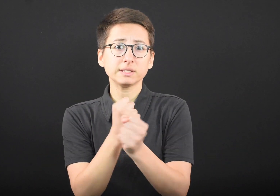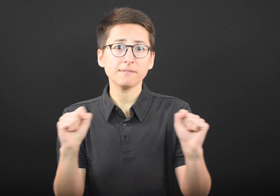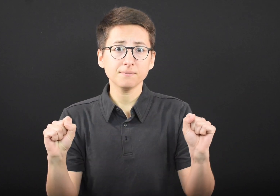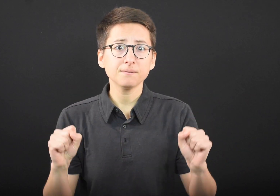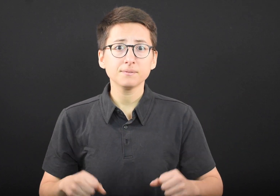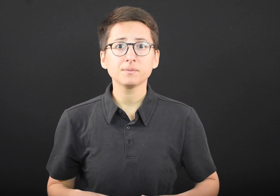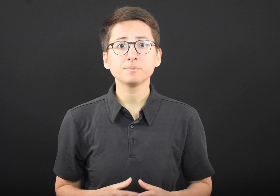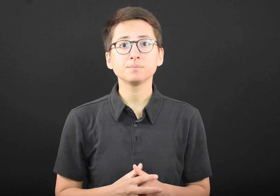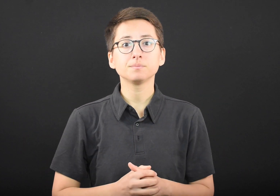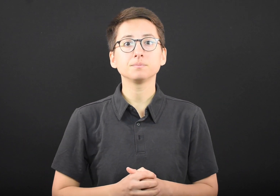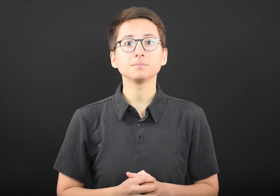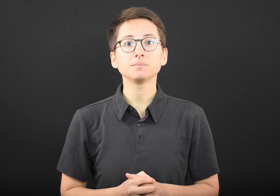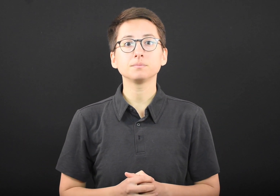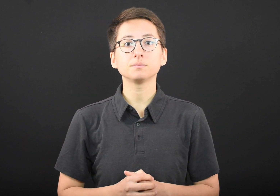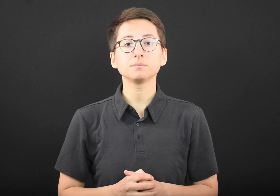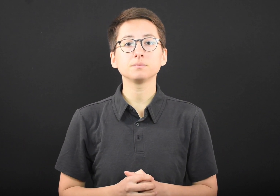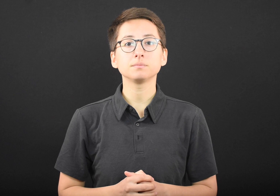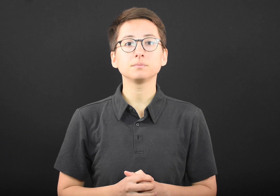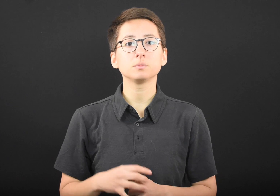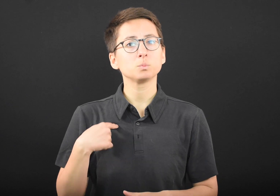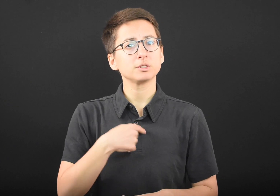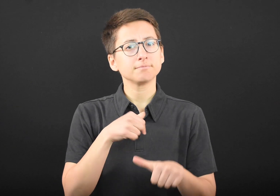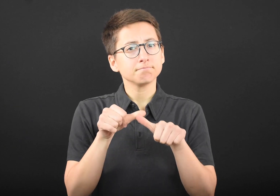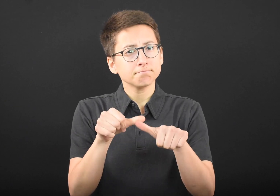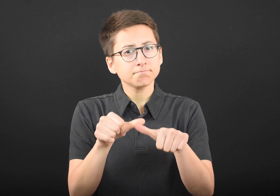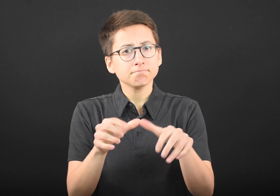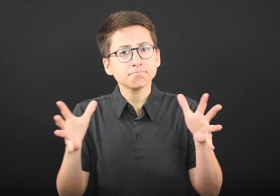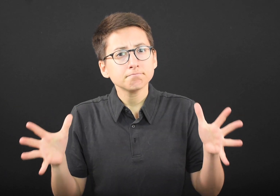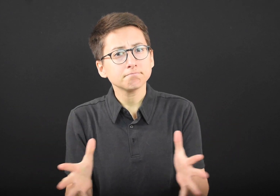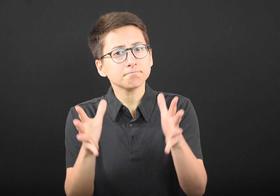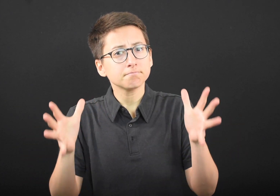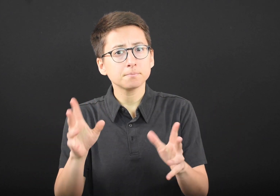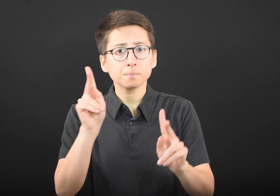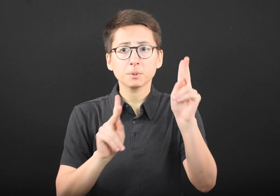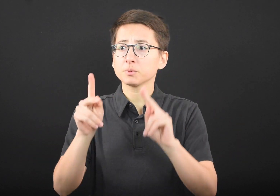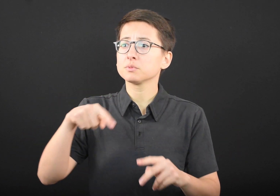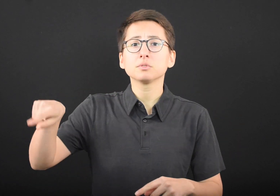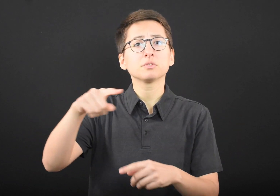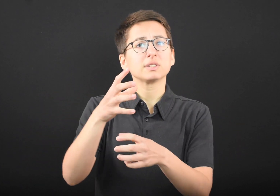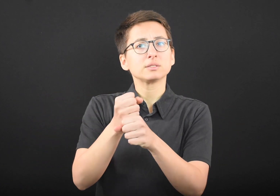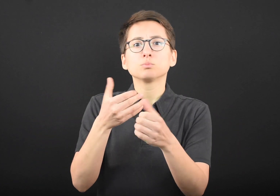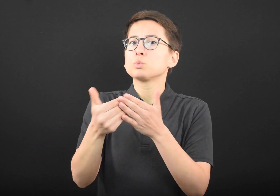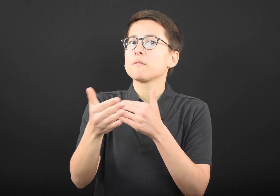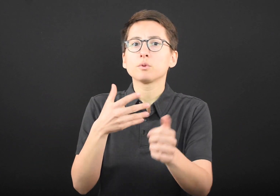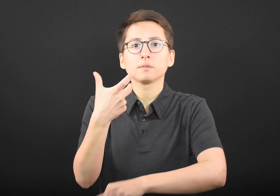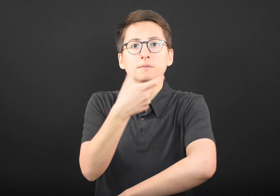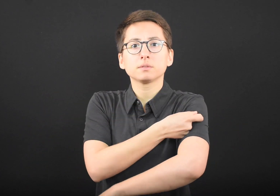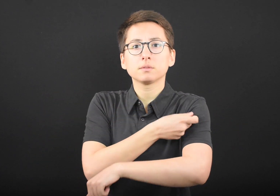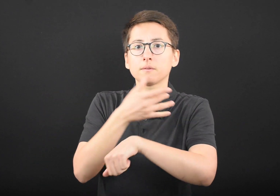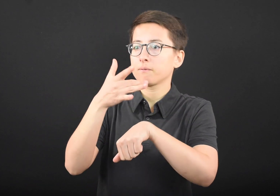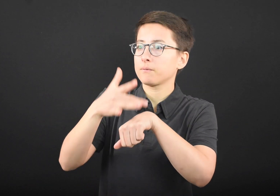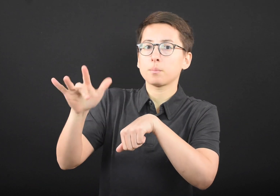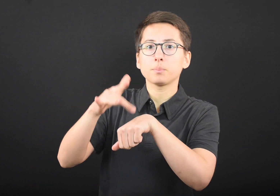● We continue to encourage people to get whatever vaccine is available to them, and that will once